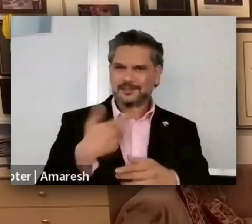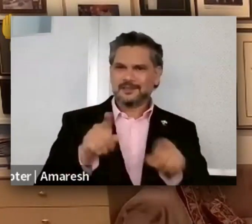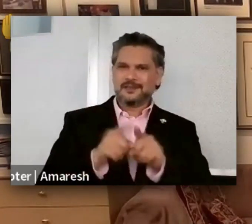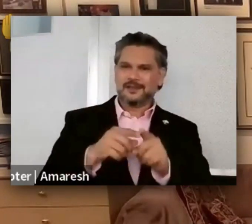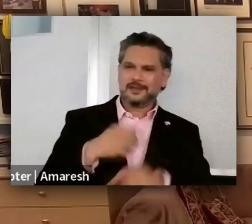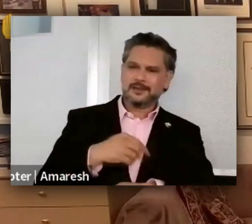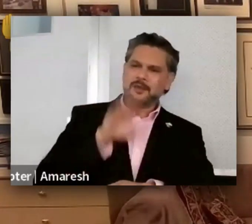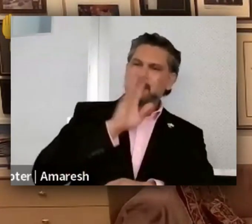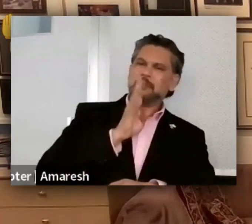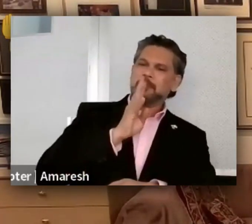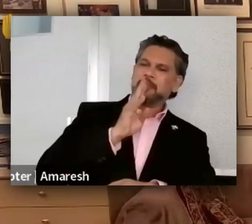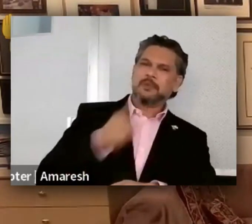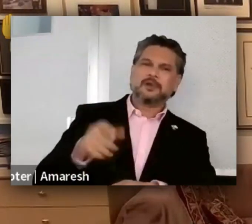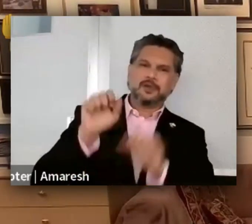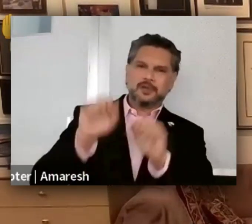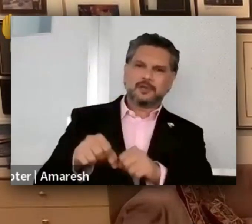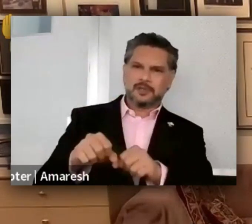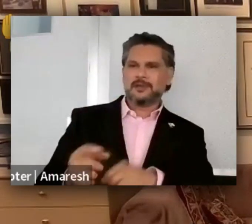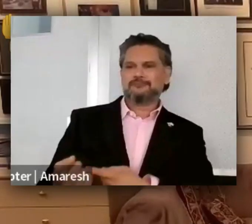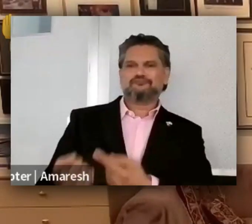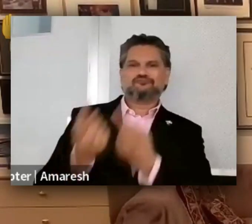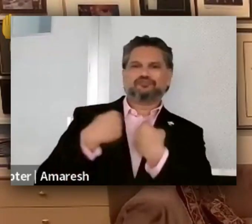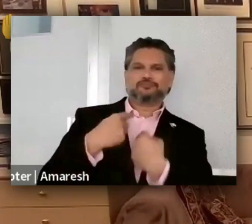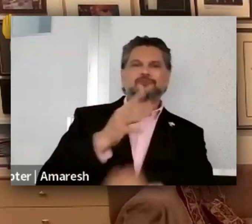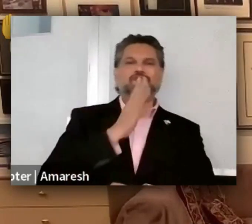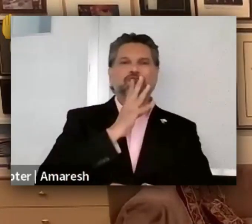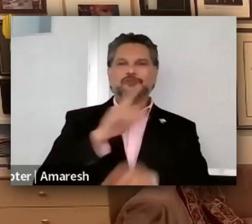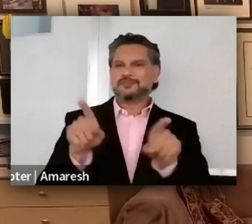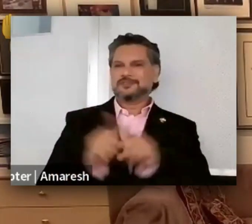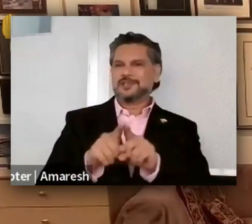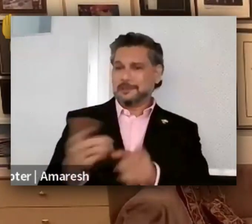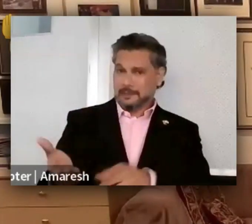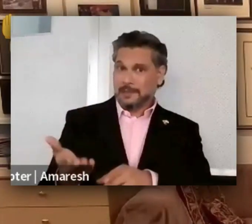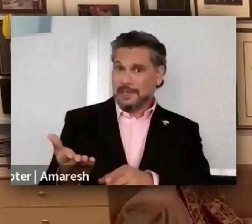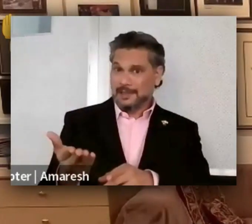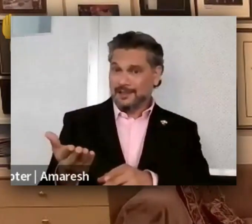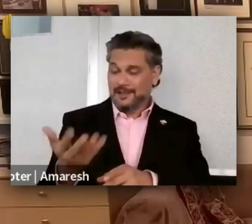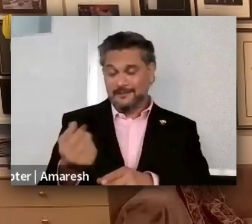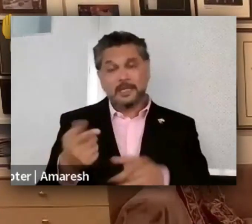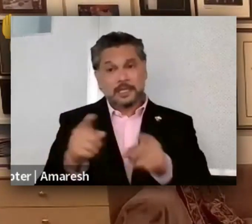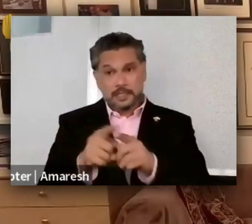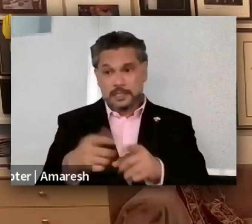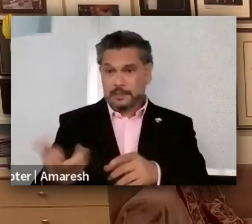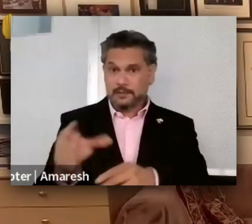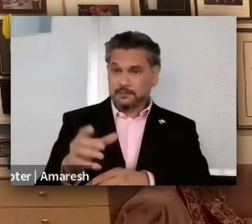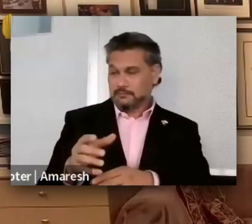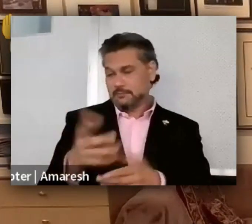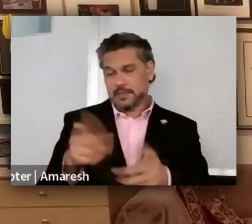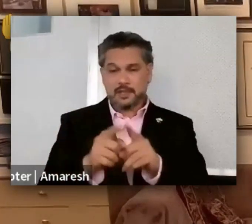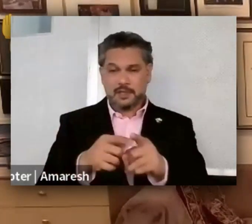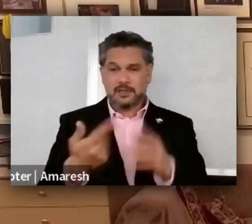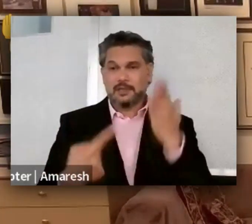You speak to it and it responds in voice terms but it can also be outfitted to control things in the